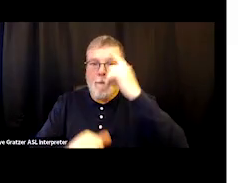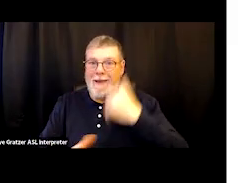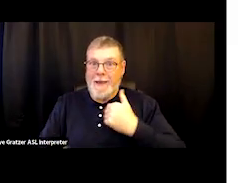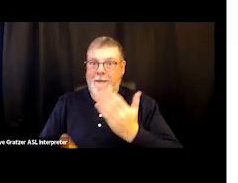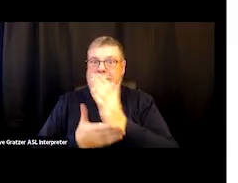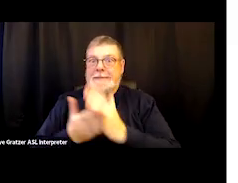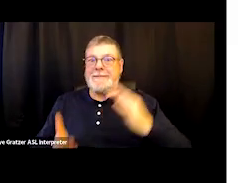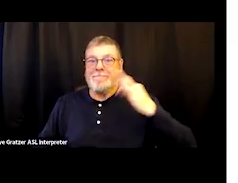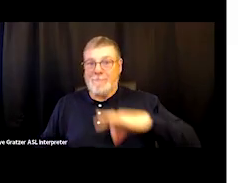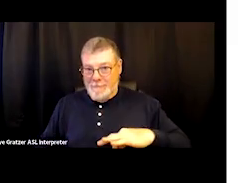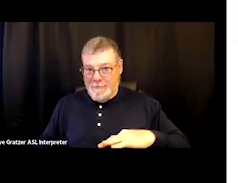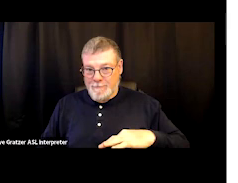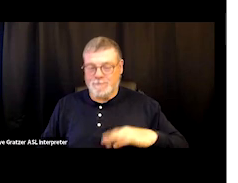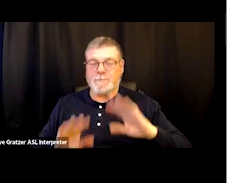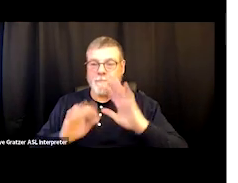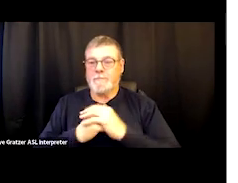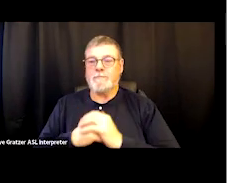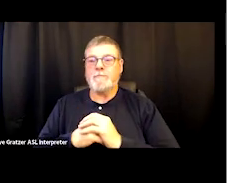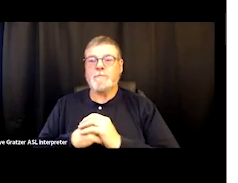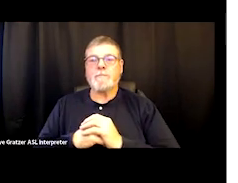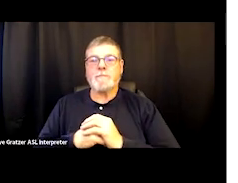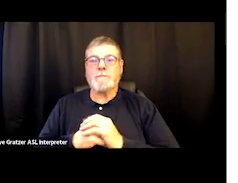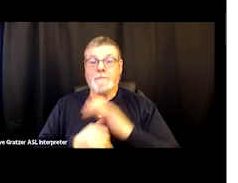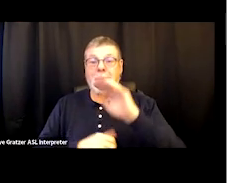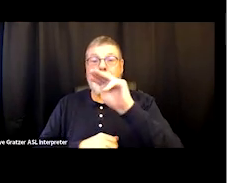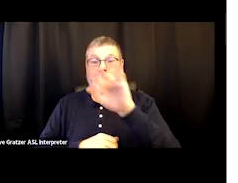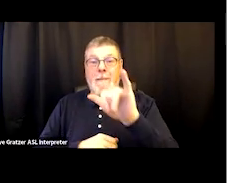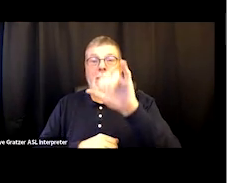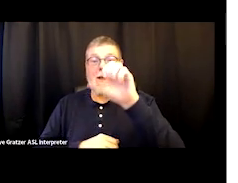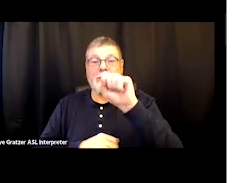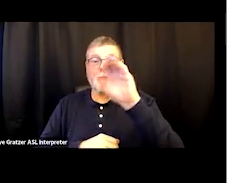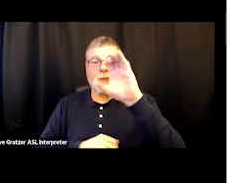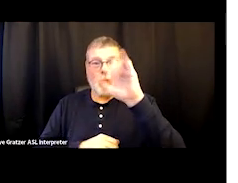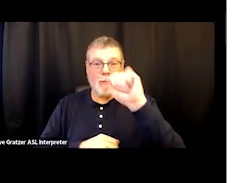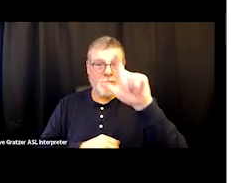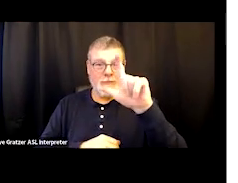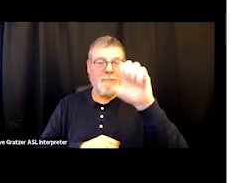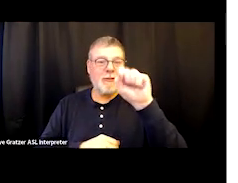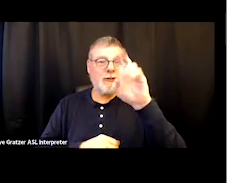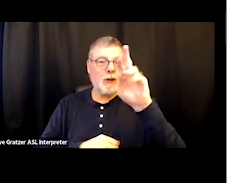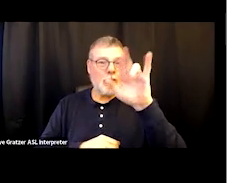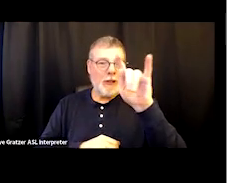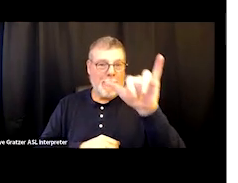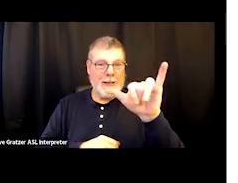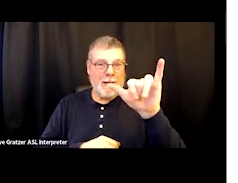if they have the my Social Security account, and we have created kind of a flow chart